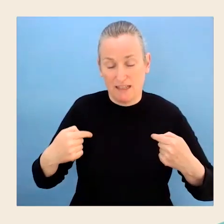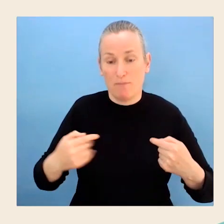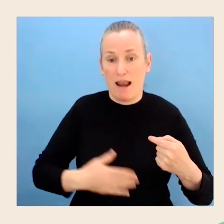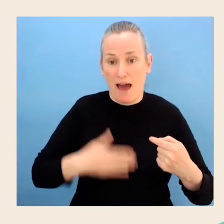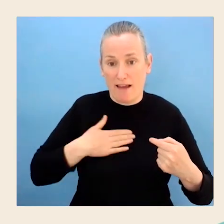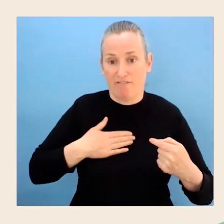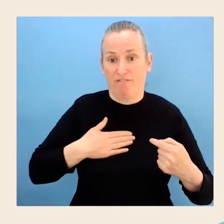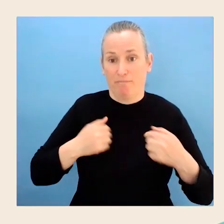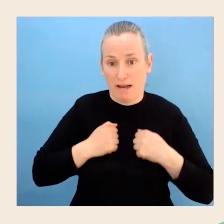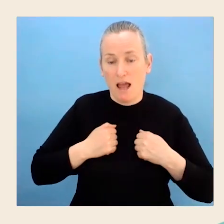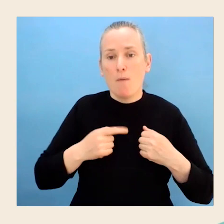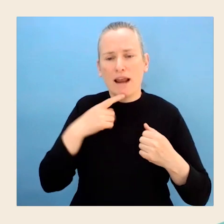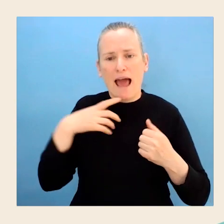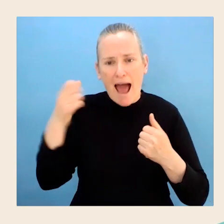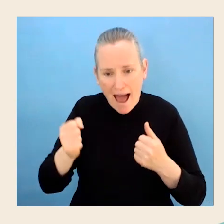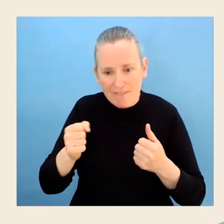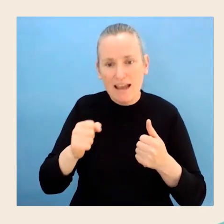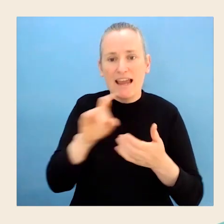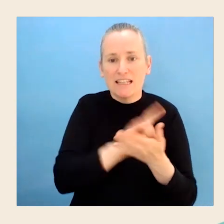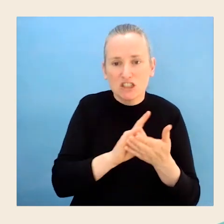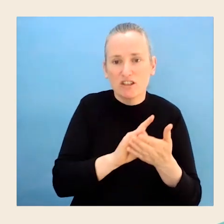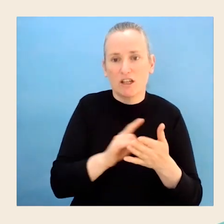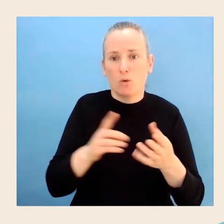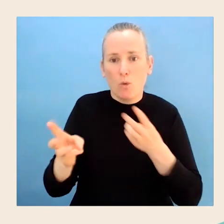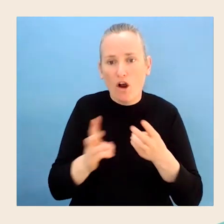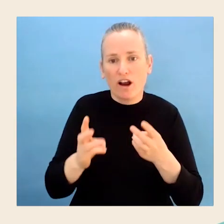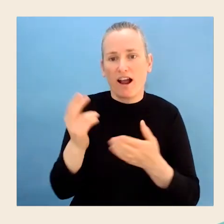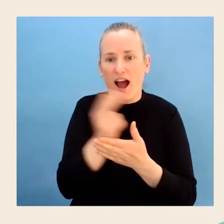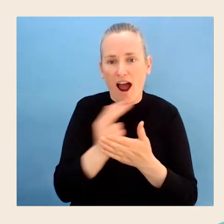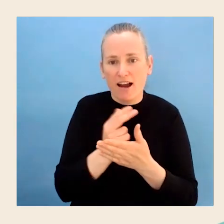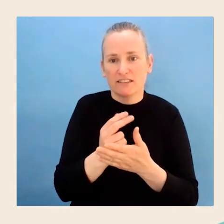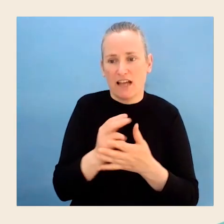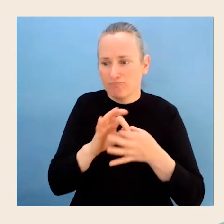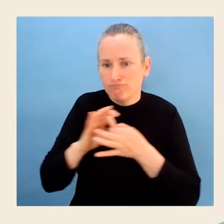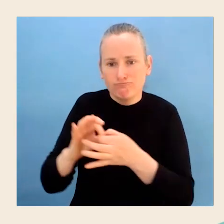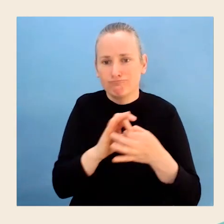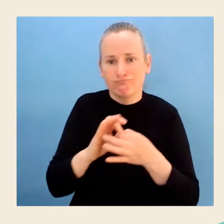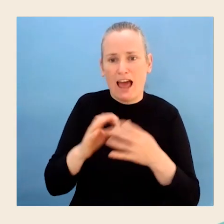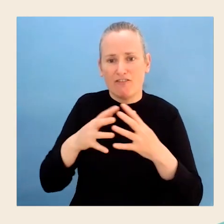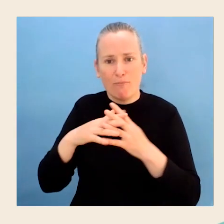there's art, there's corporate production, there's messiness. And thank you, Alice Wong, for that.